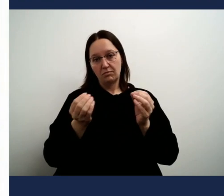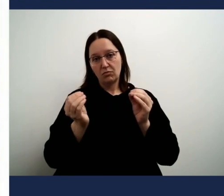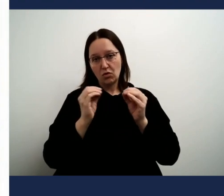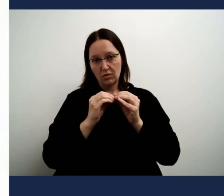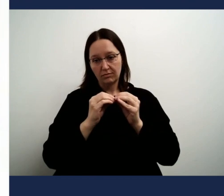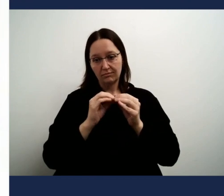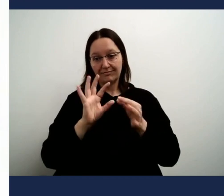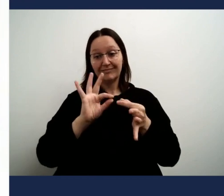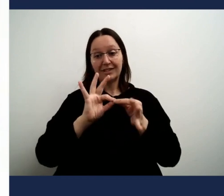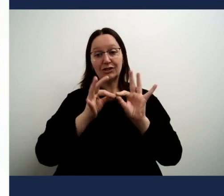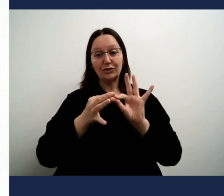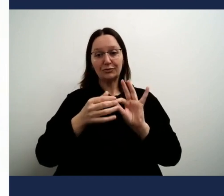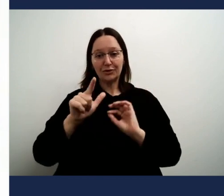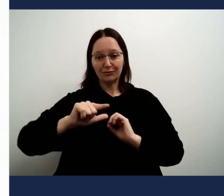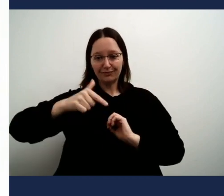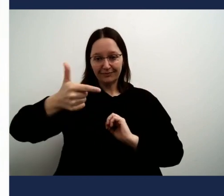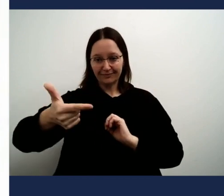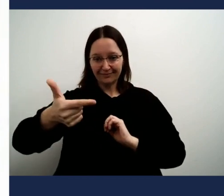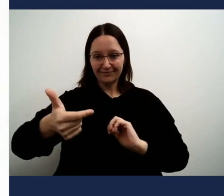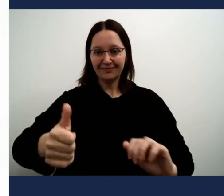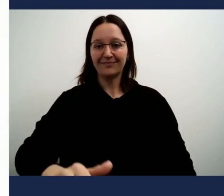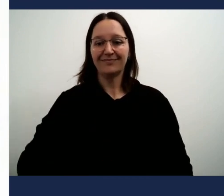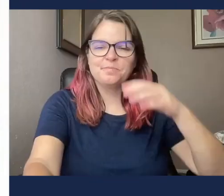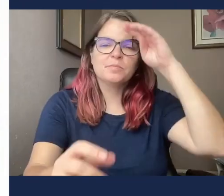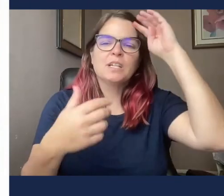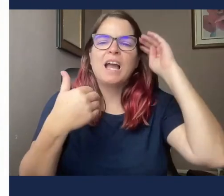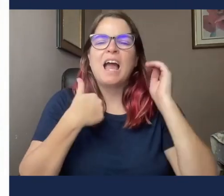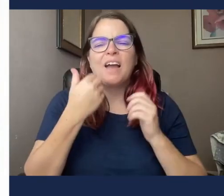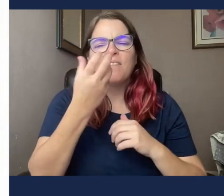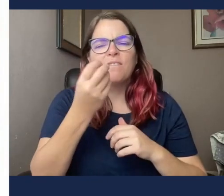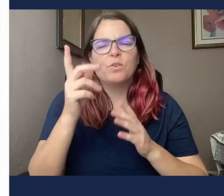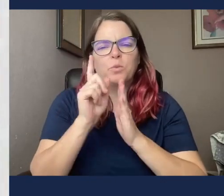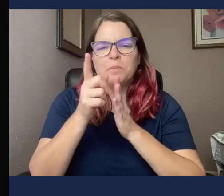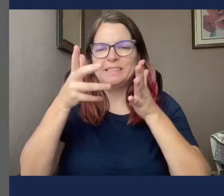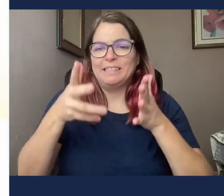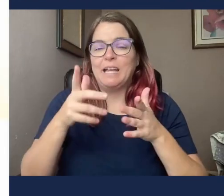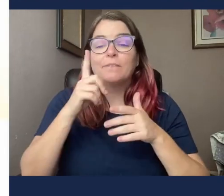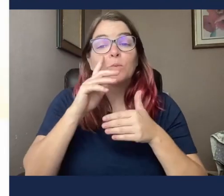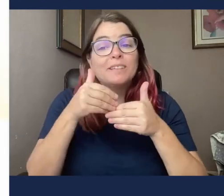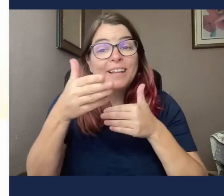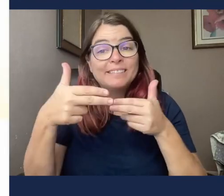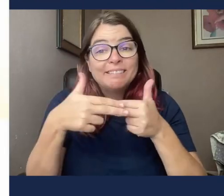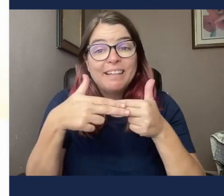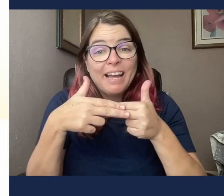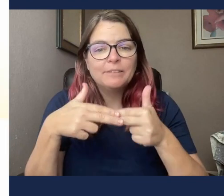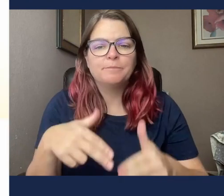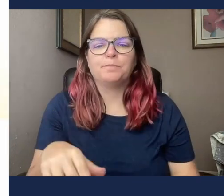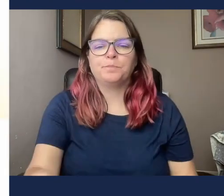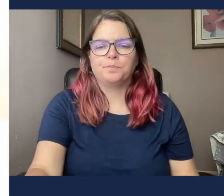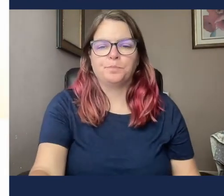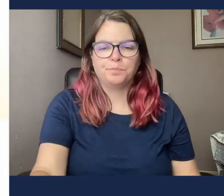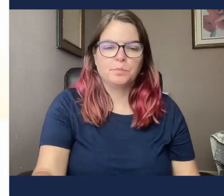with black, Hispanic and Asian groups. This theory has made its way to United States and